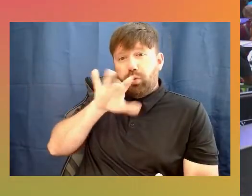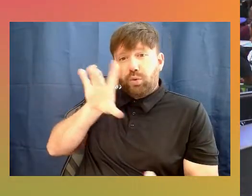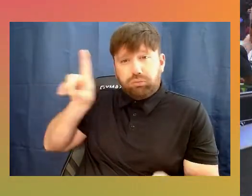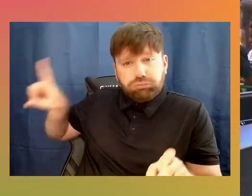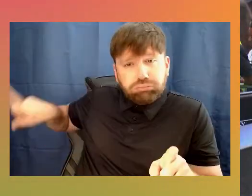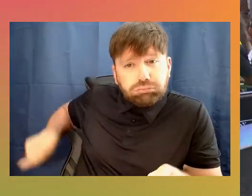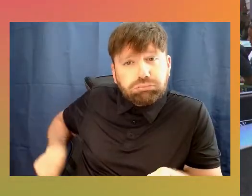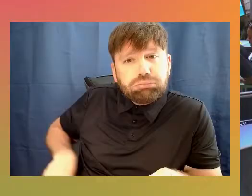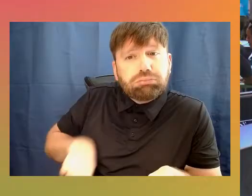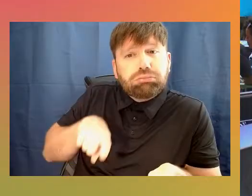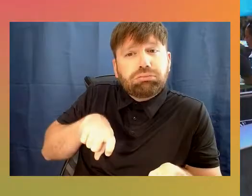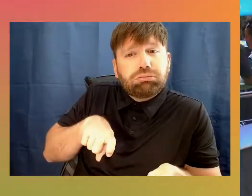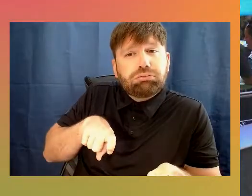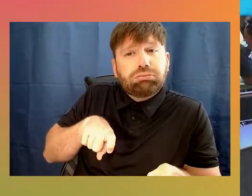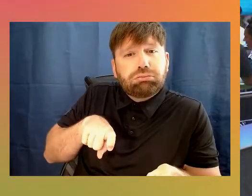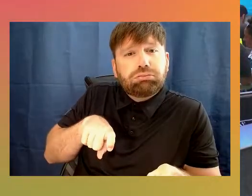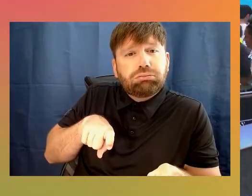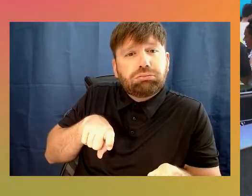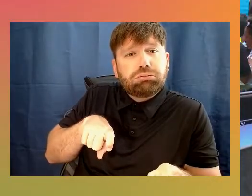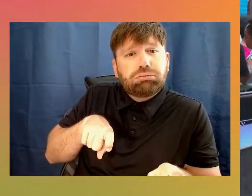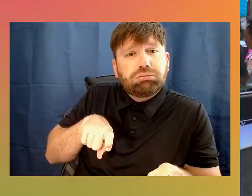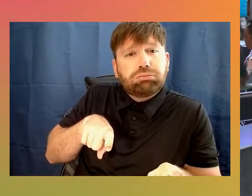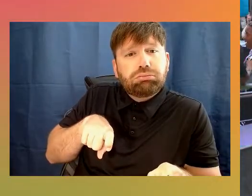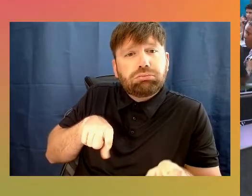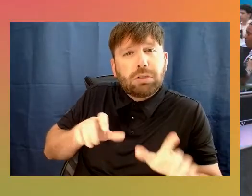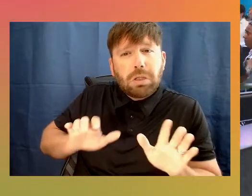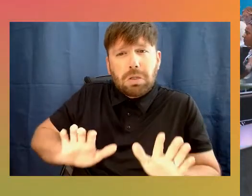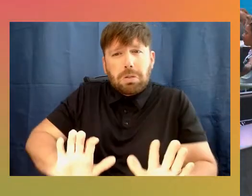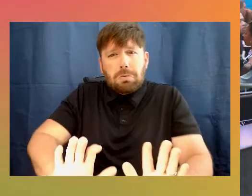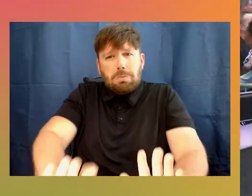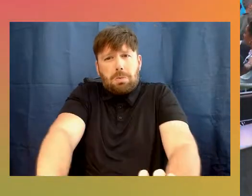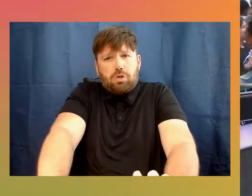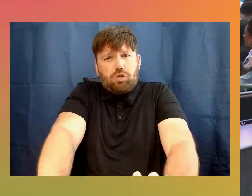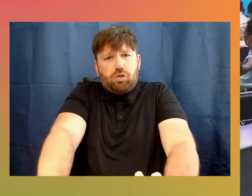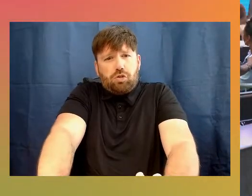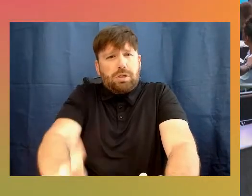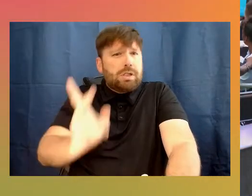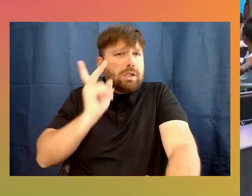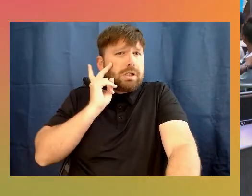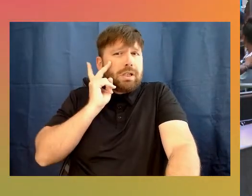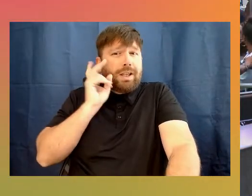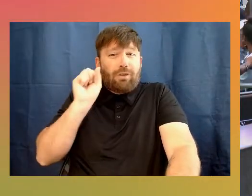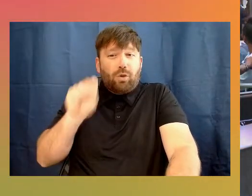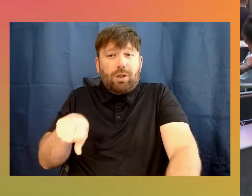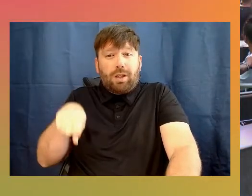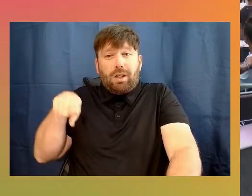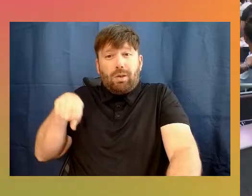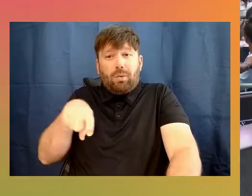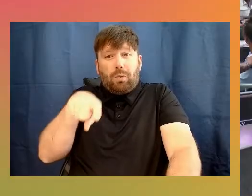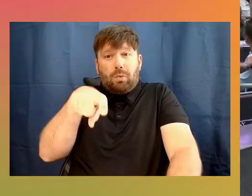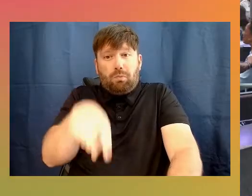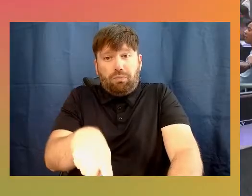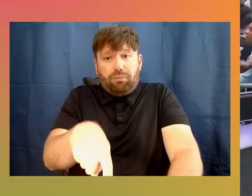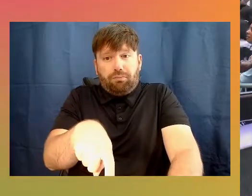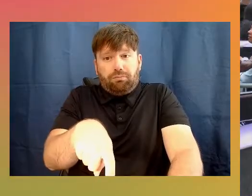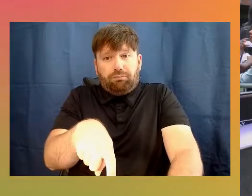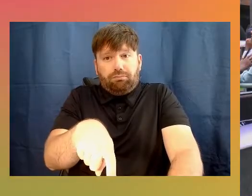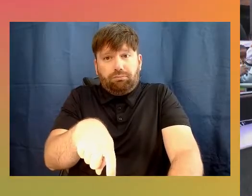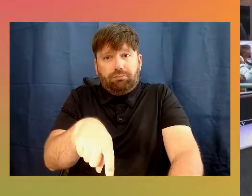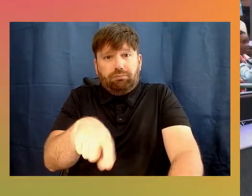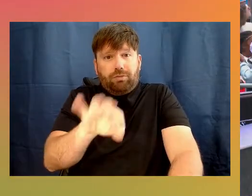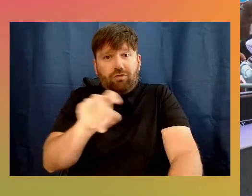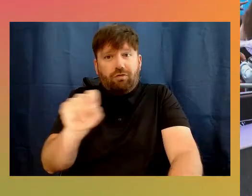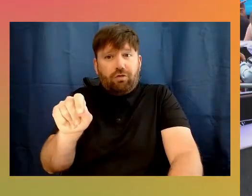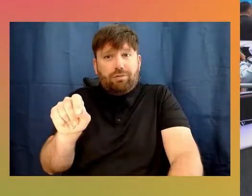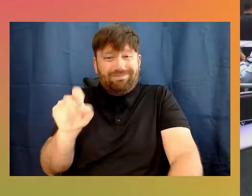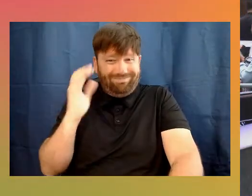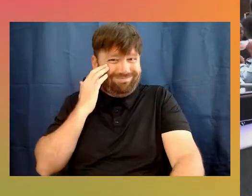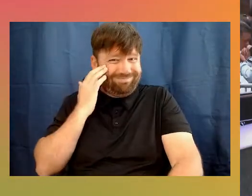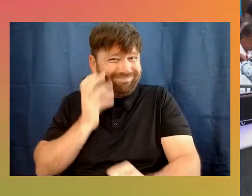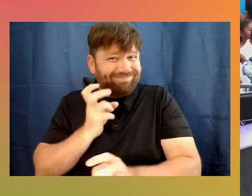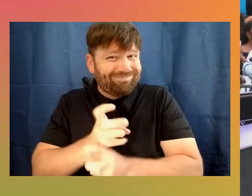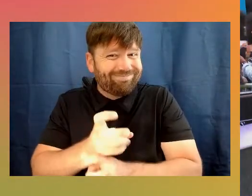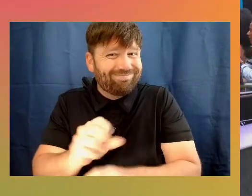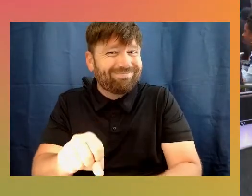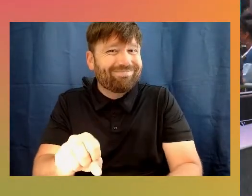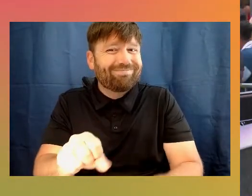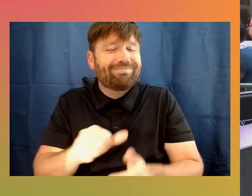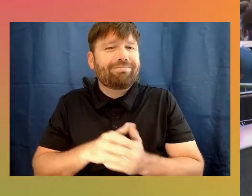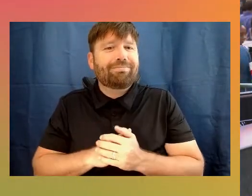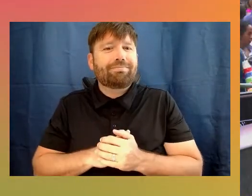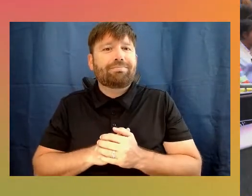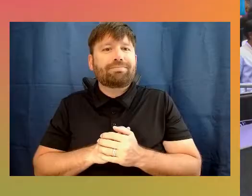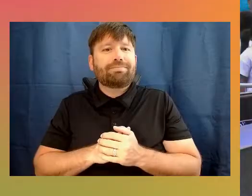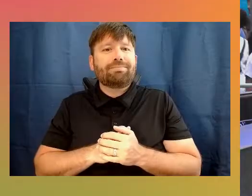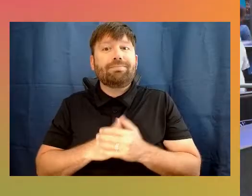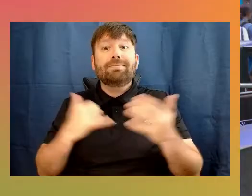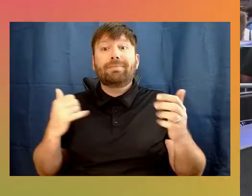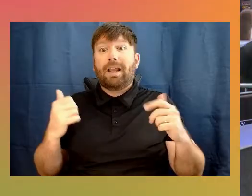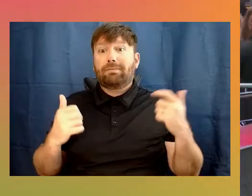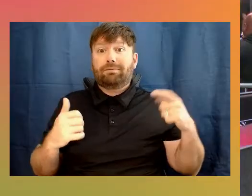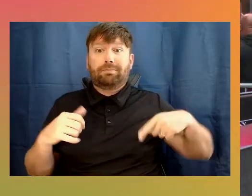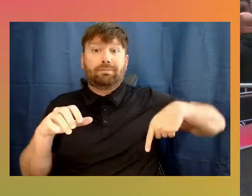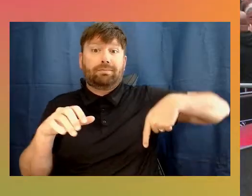TAKE A BREATH IN.